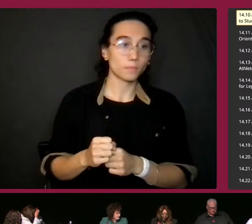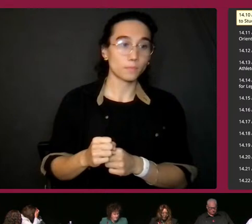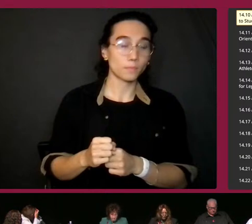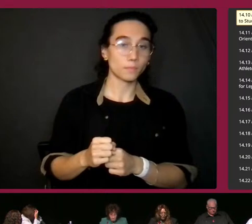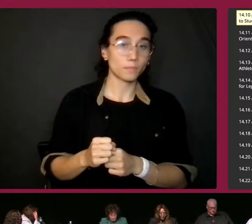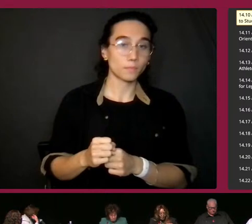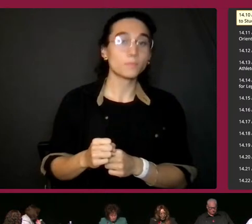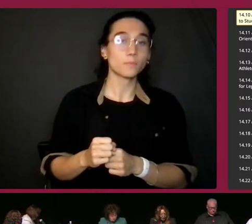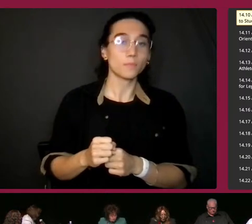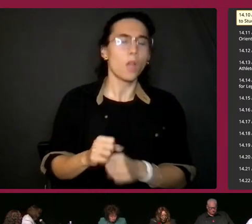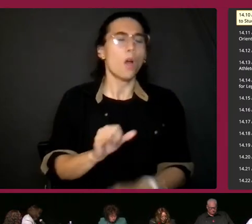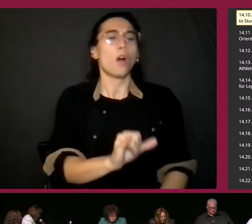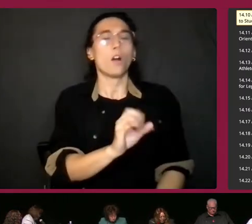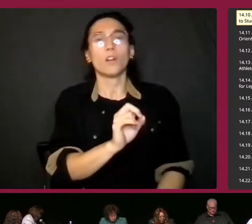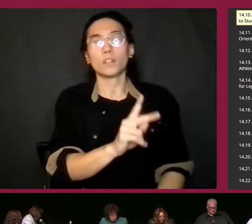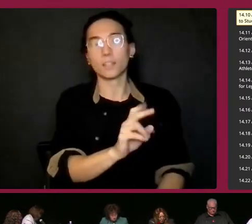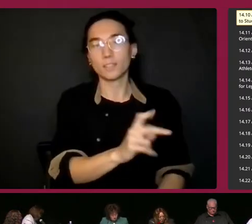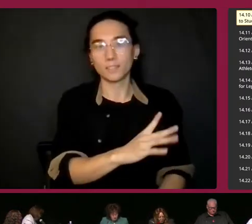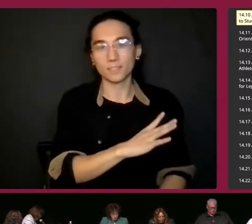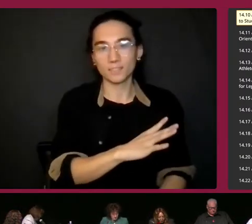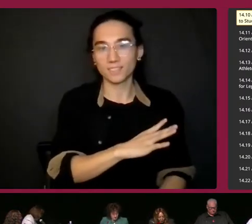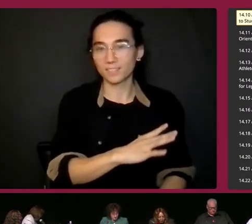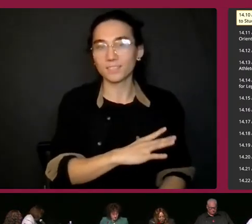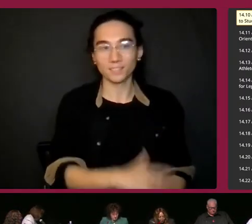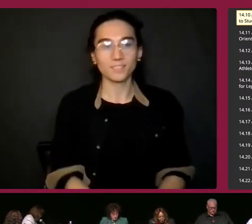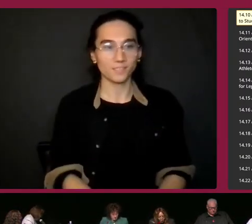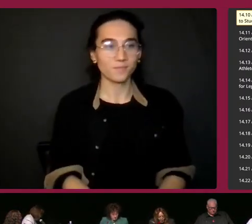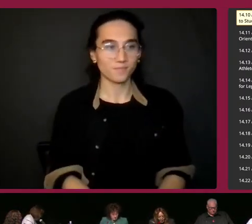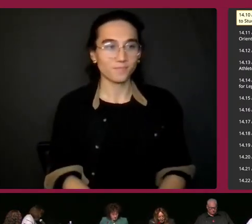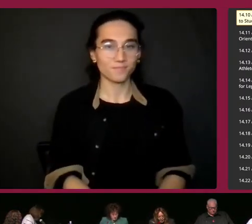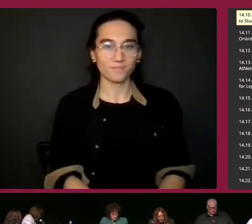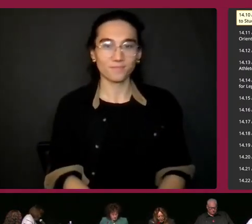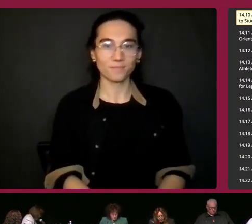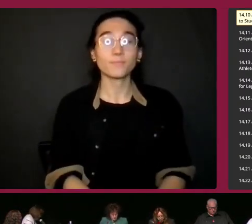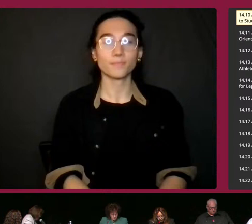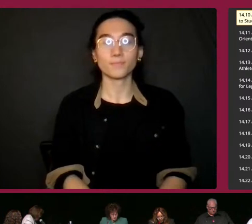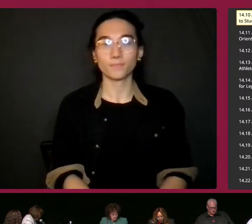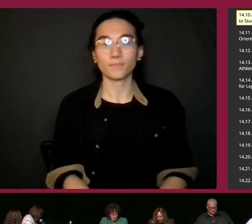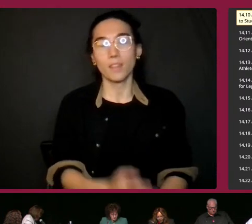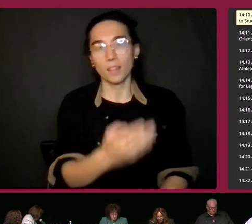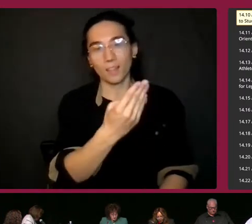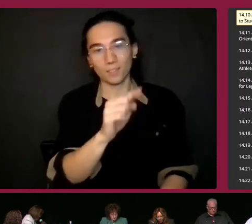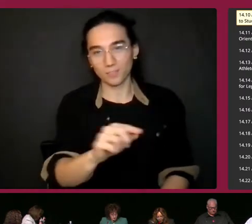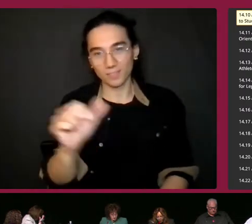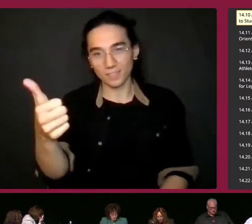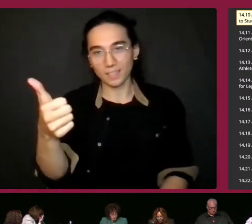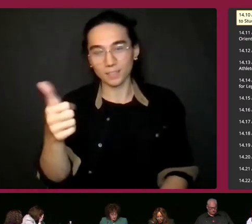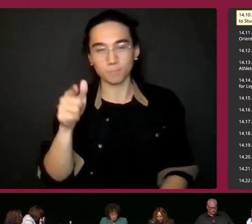Oh, okay. Very good, um, 14 10 is approval of rate and service agreement between